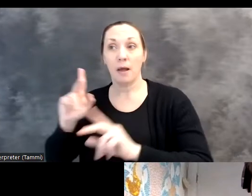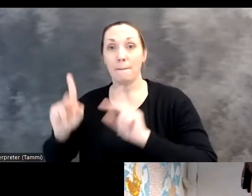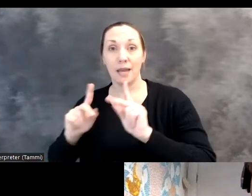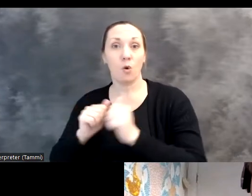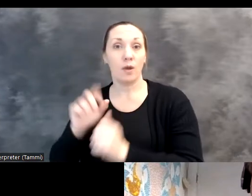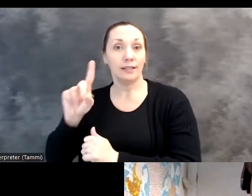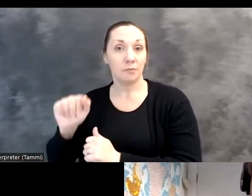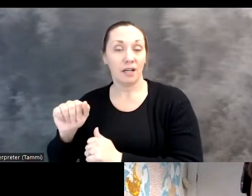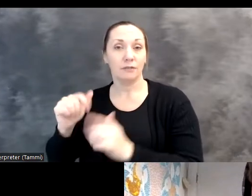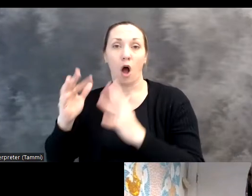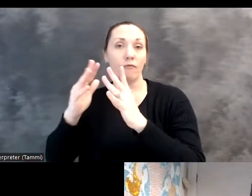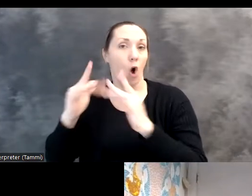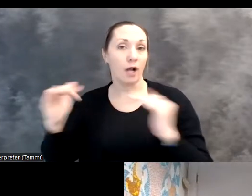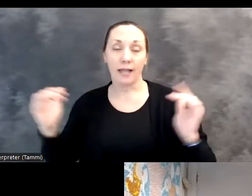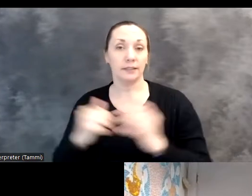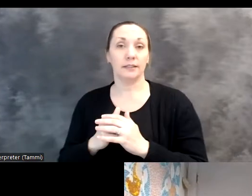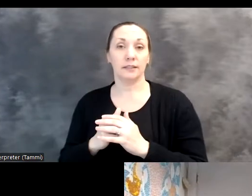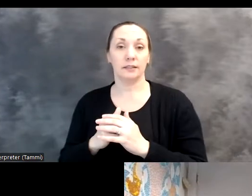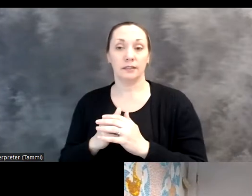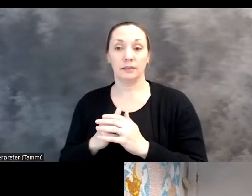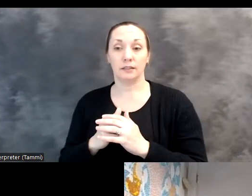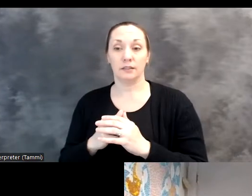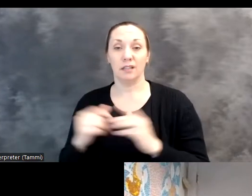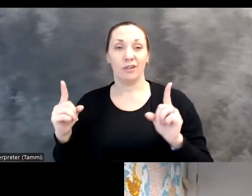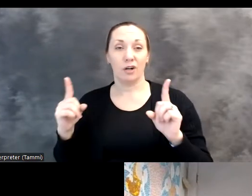an international organization and supports on